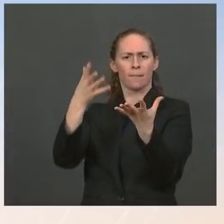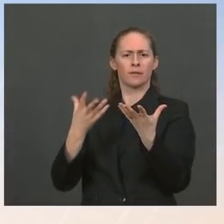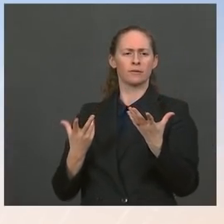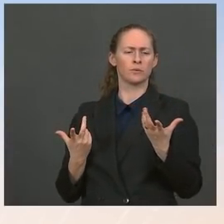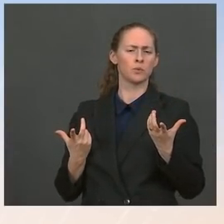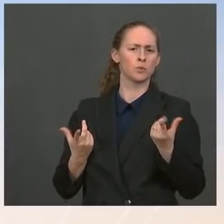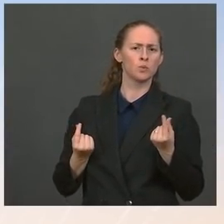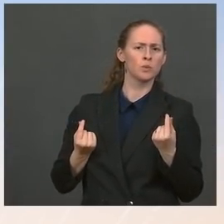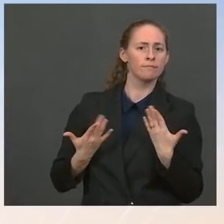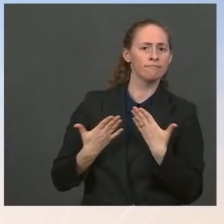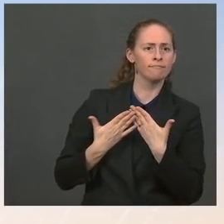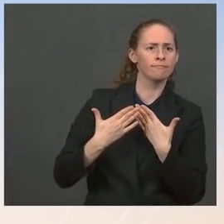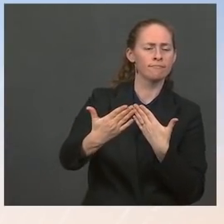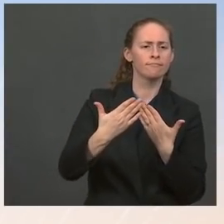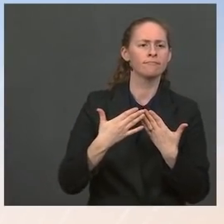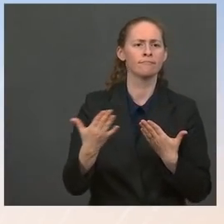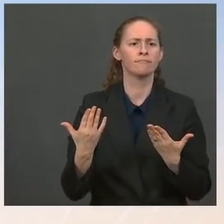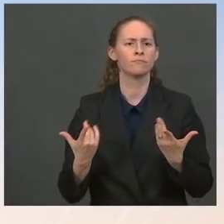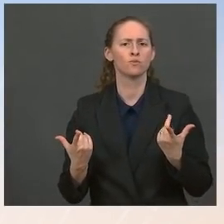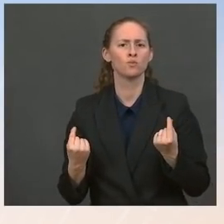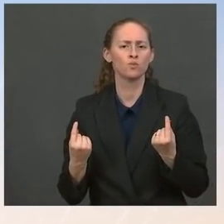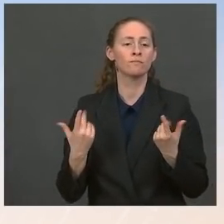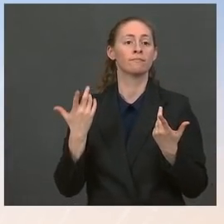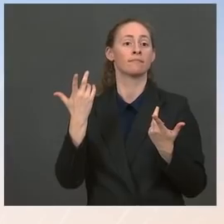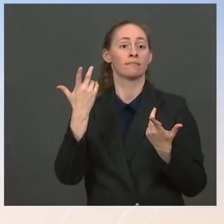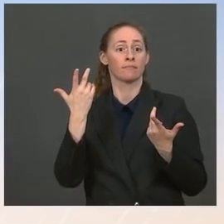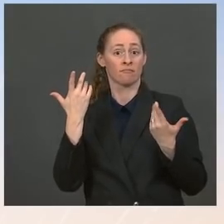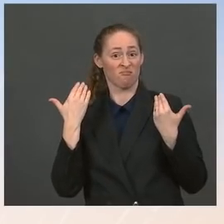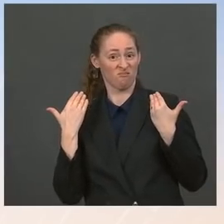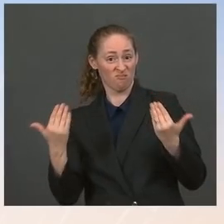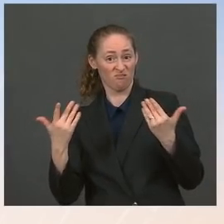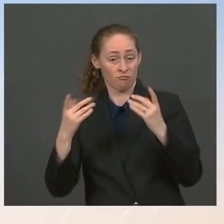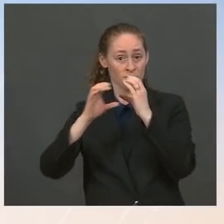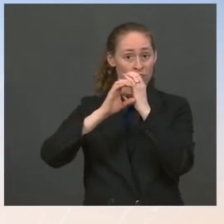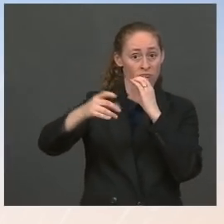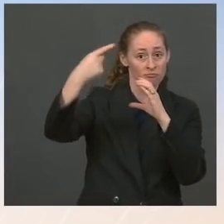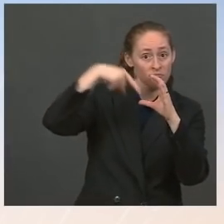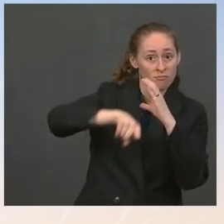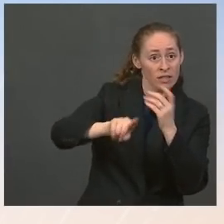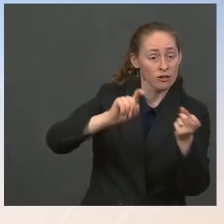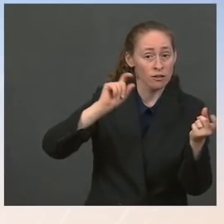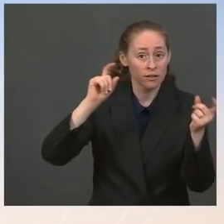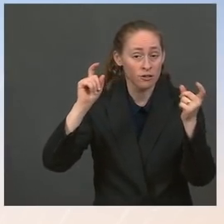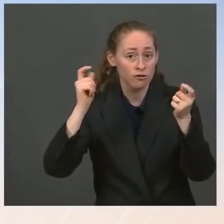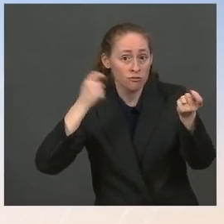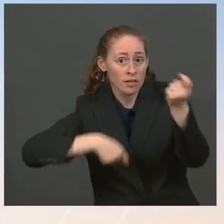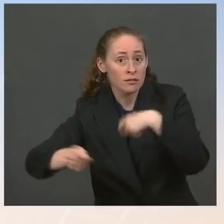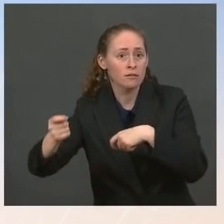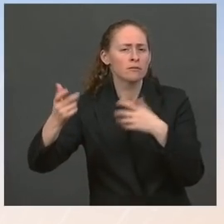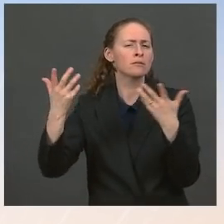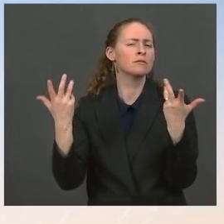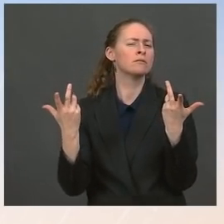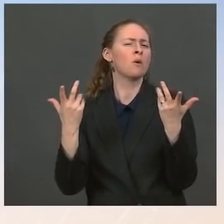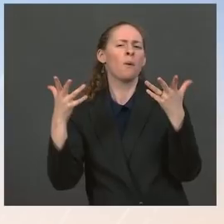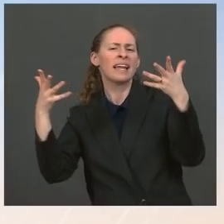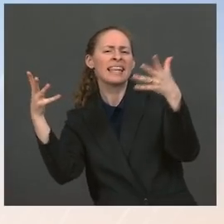the U.S. will be taking on the replacement of Line Five. This is a -- consistent with the President Biden's commitment that every infrastructure project --